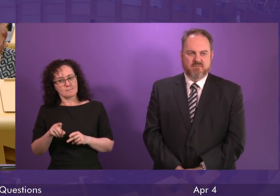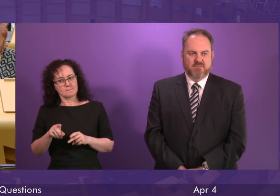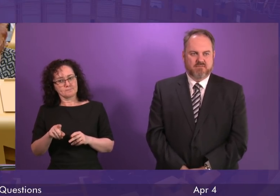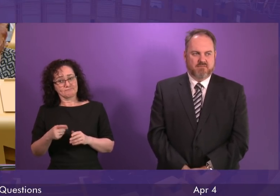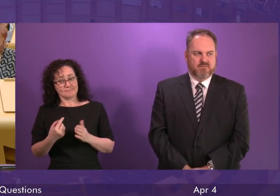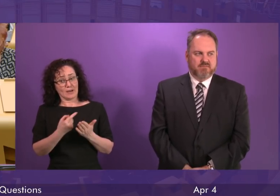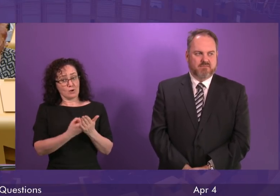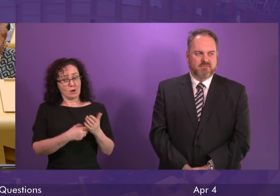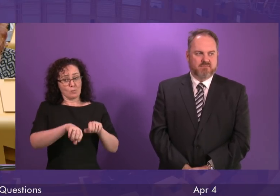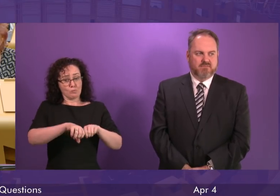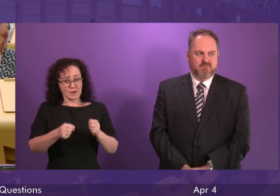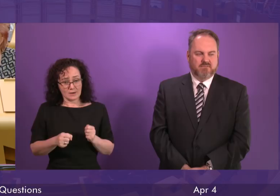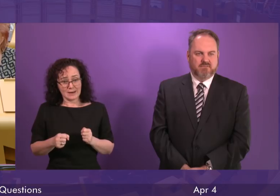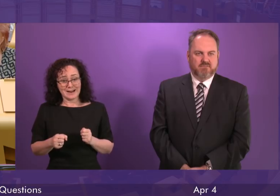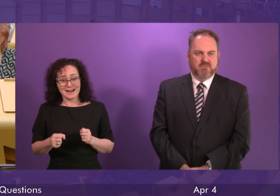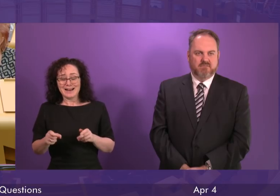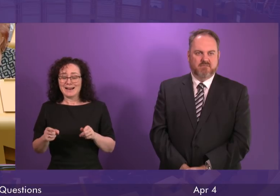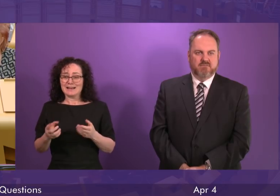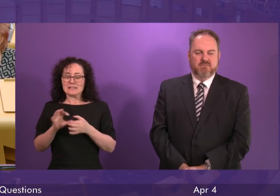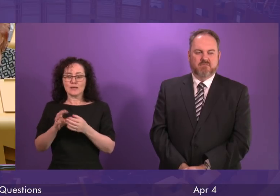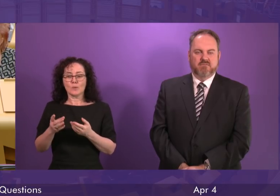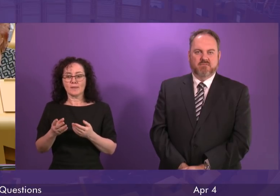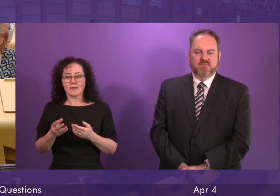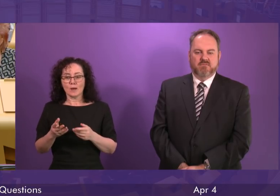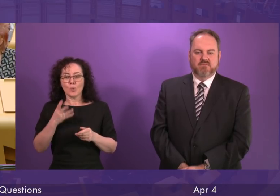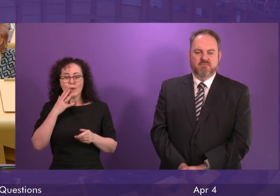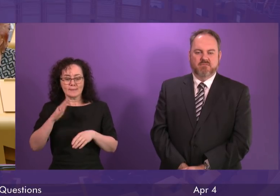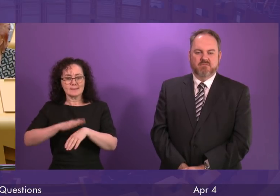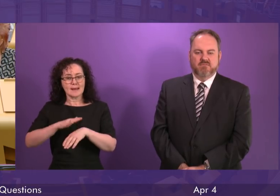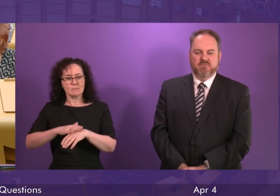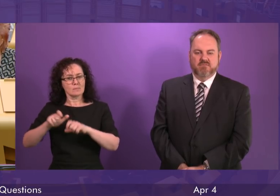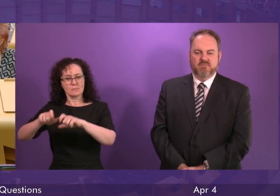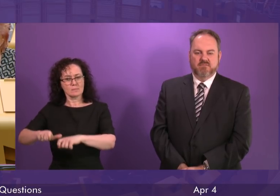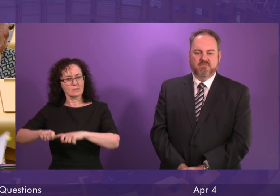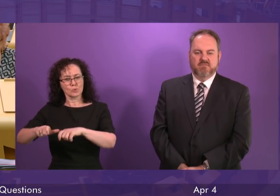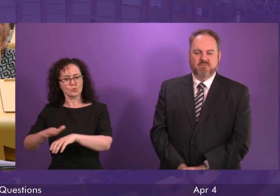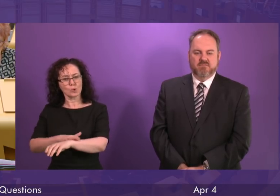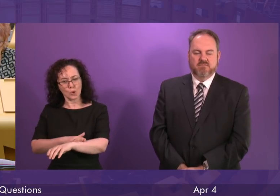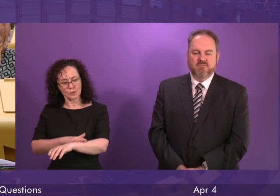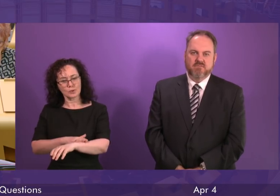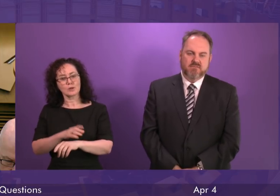to the reduction of the time limit, but breaches are not acceptable, which is why the Minister